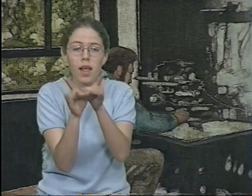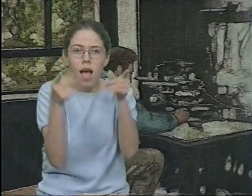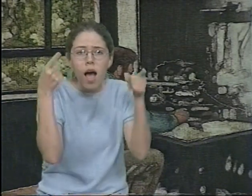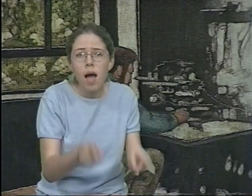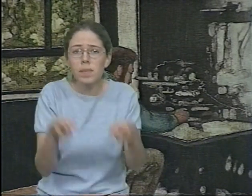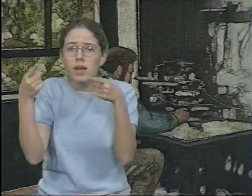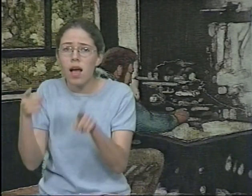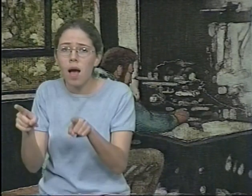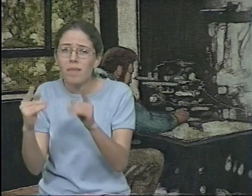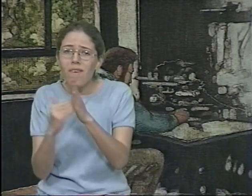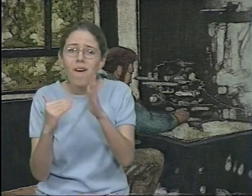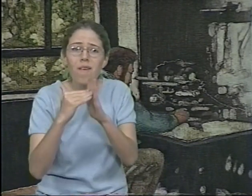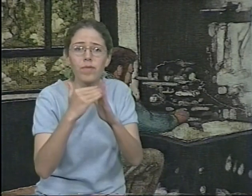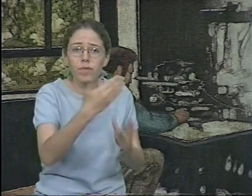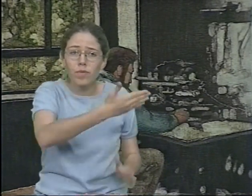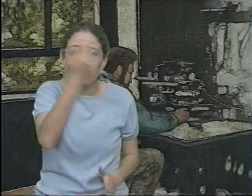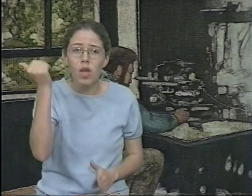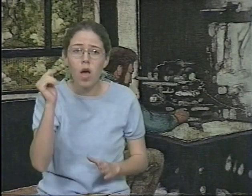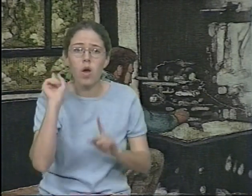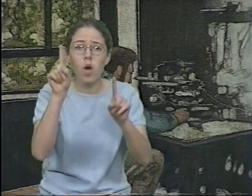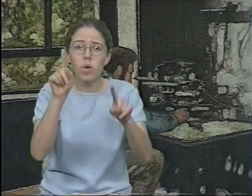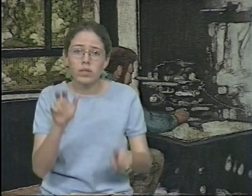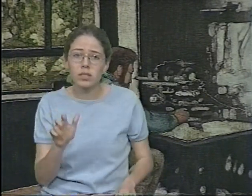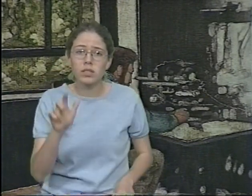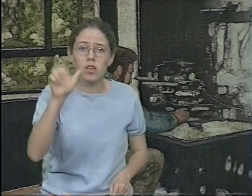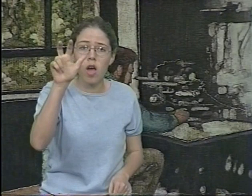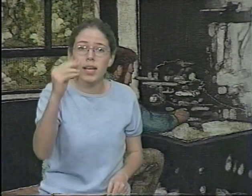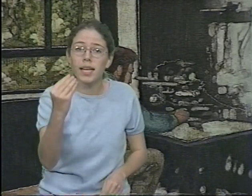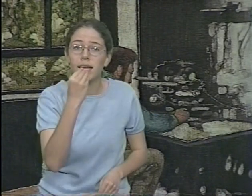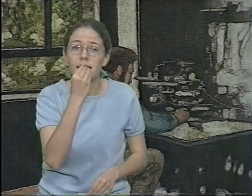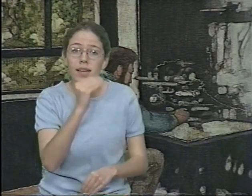Often he forgot to go upstairs for supper.